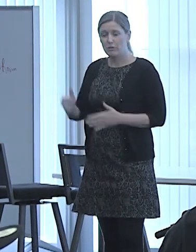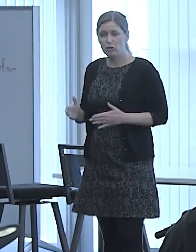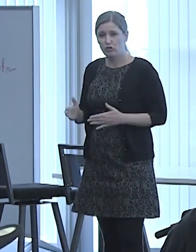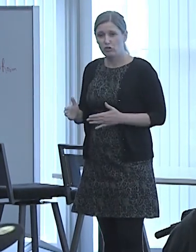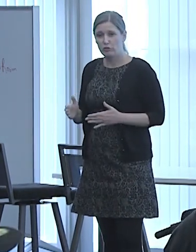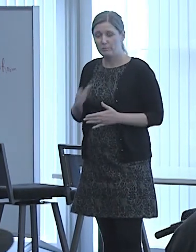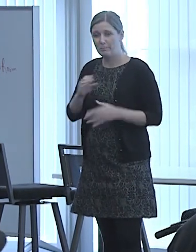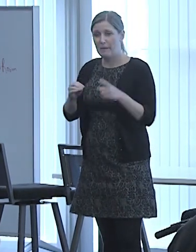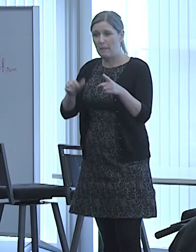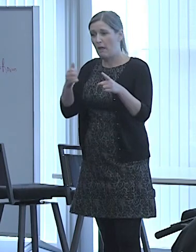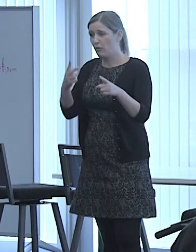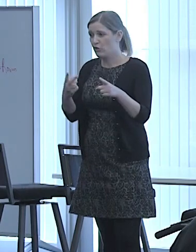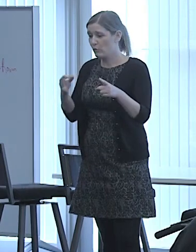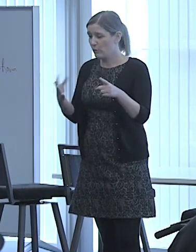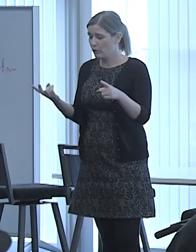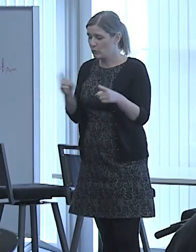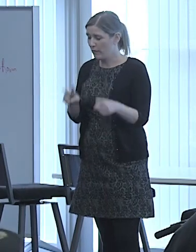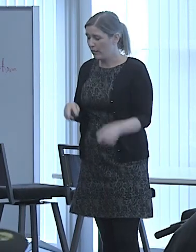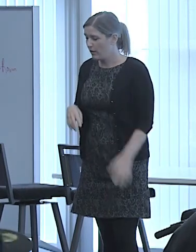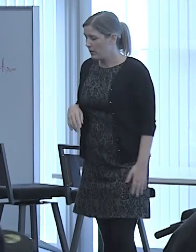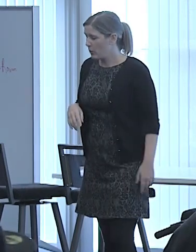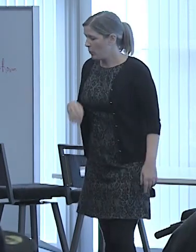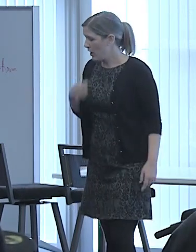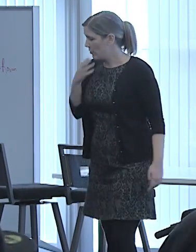(audience applauding)